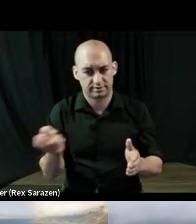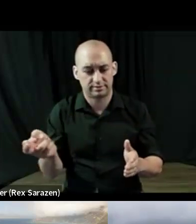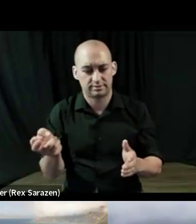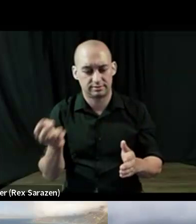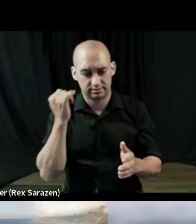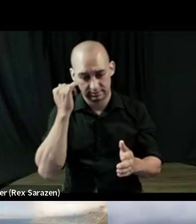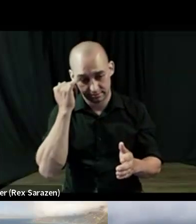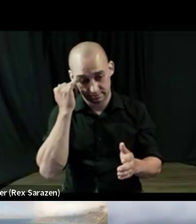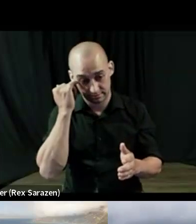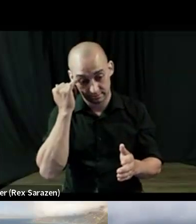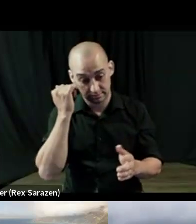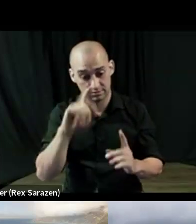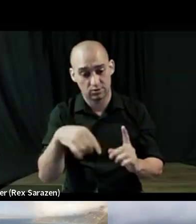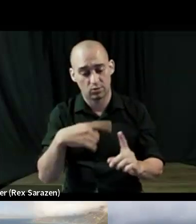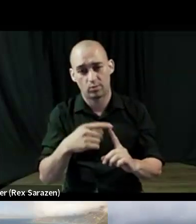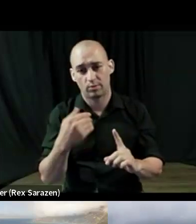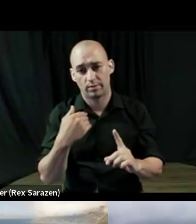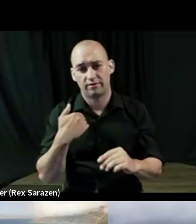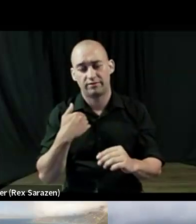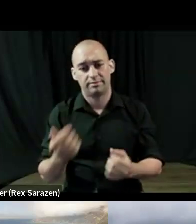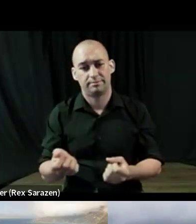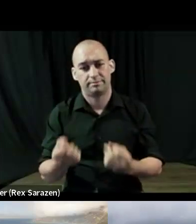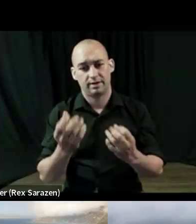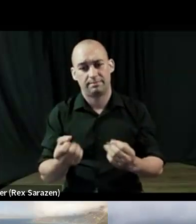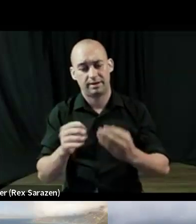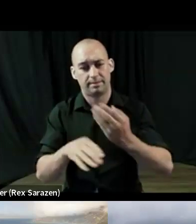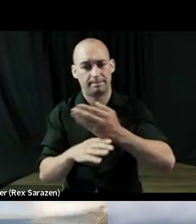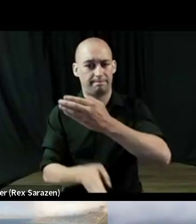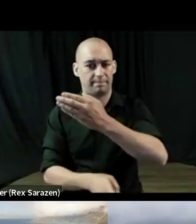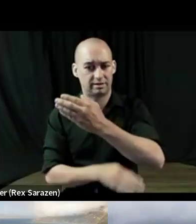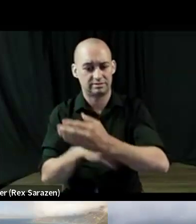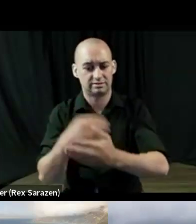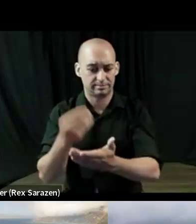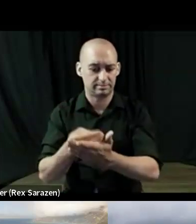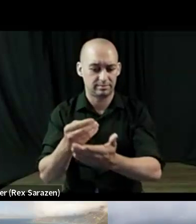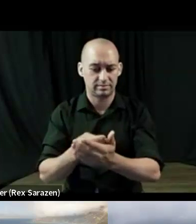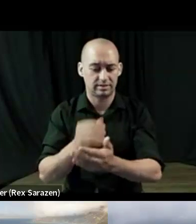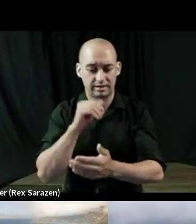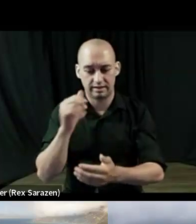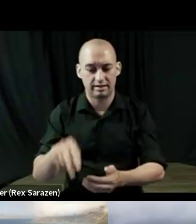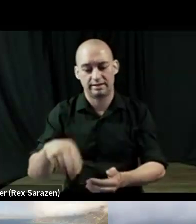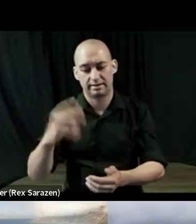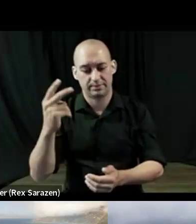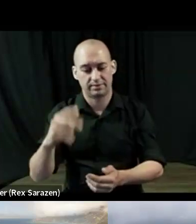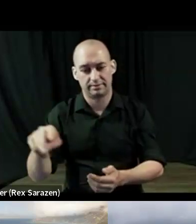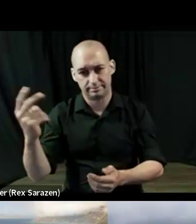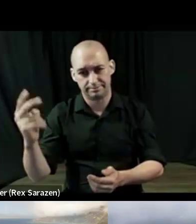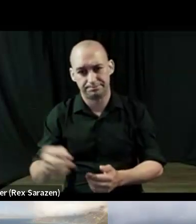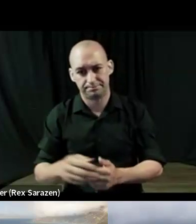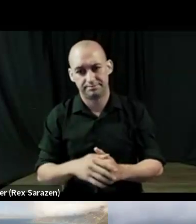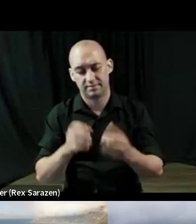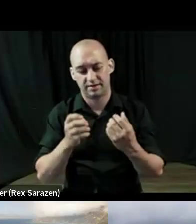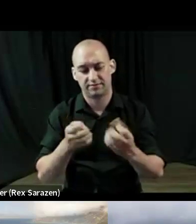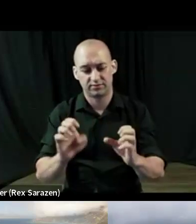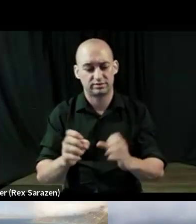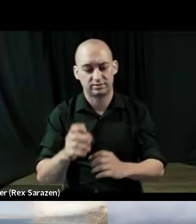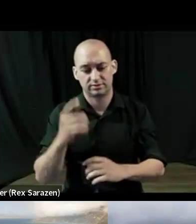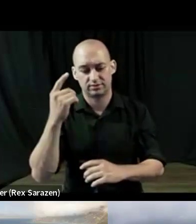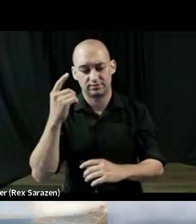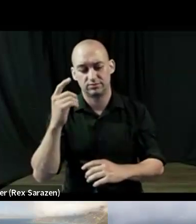there are multiple buckets of funding and not duplicate you know, efforts. And so that is,